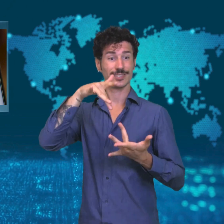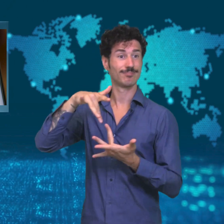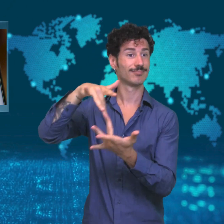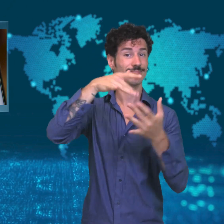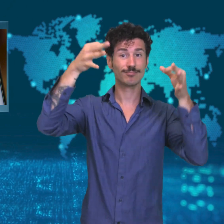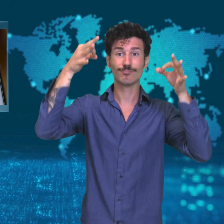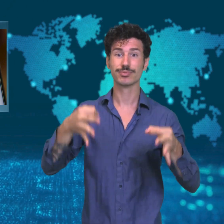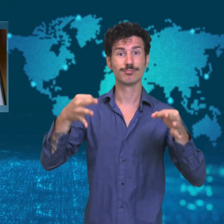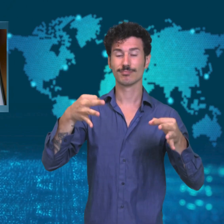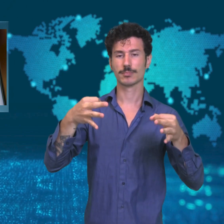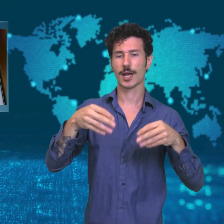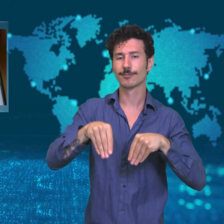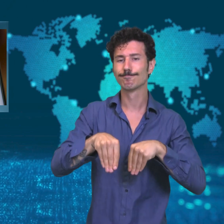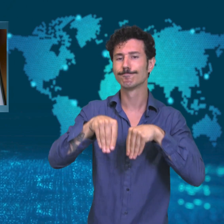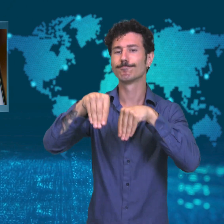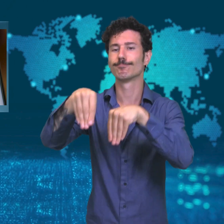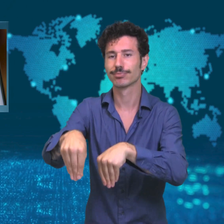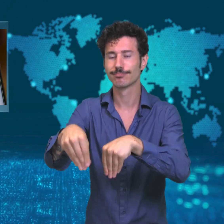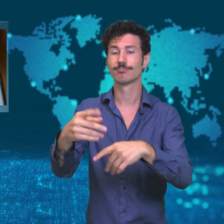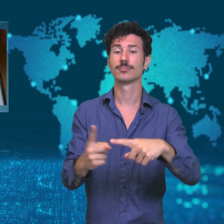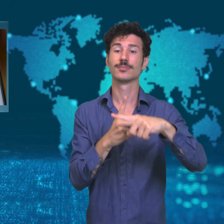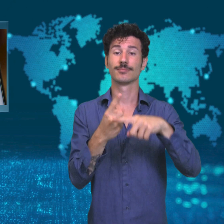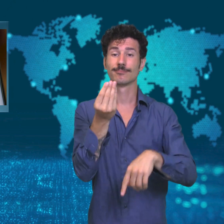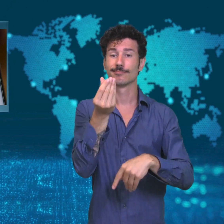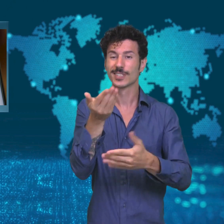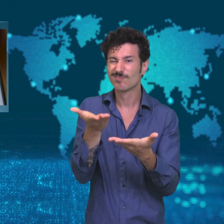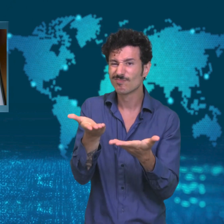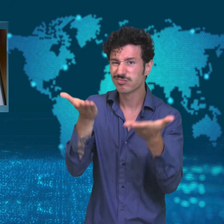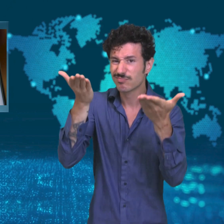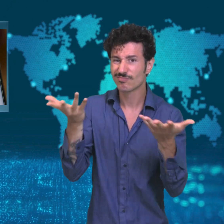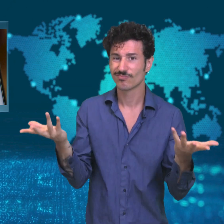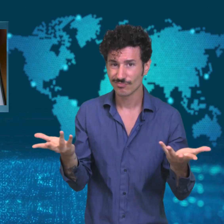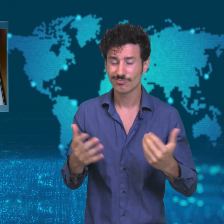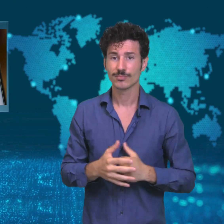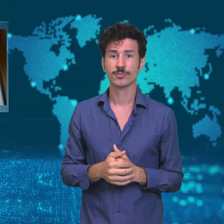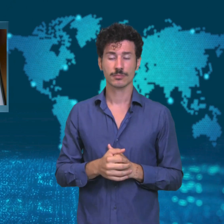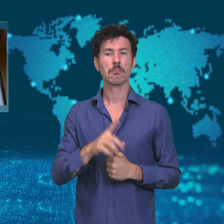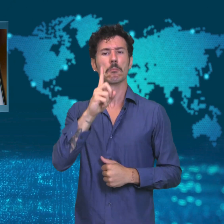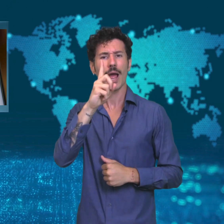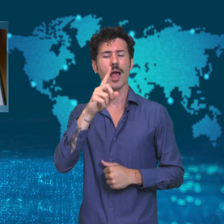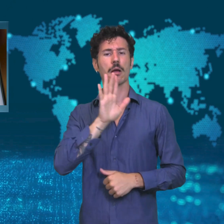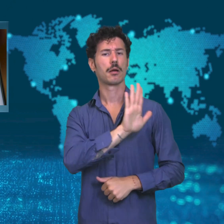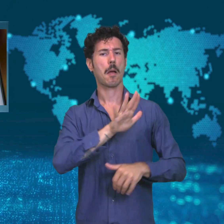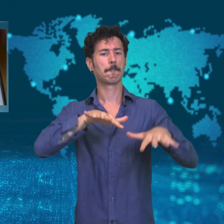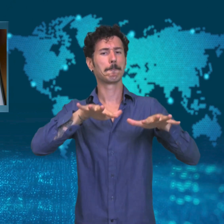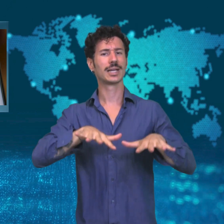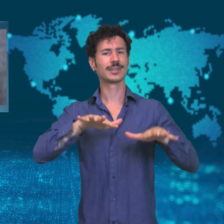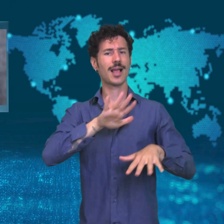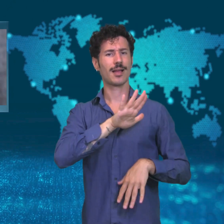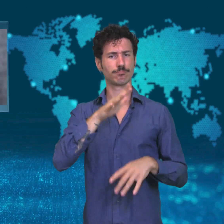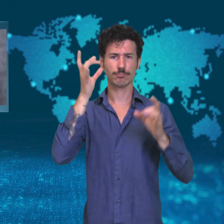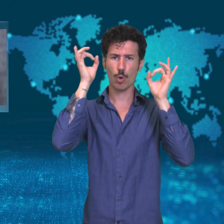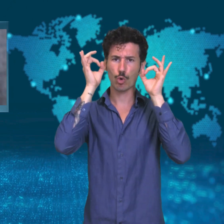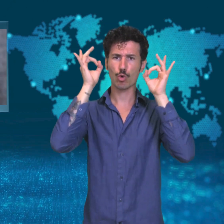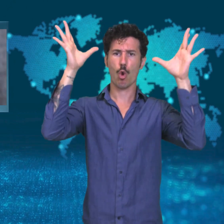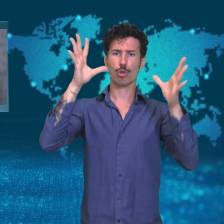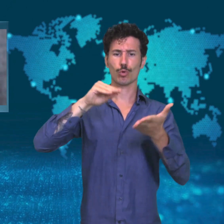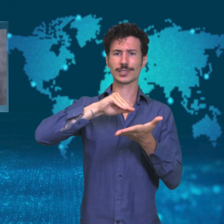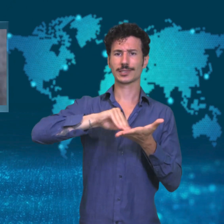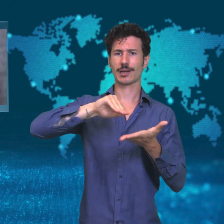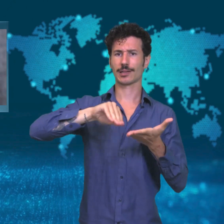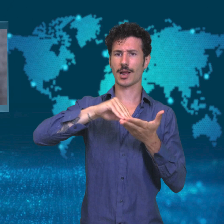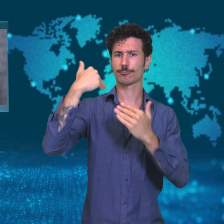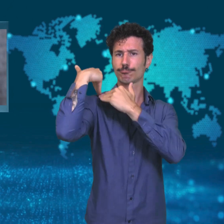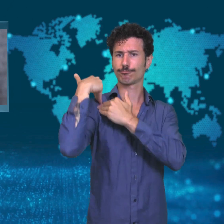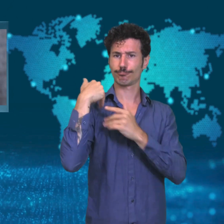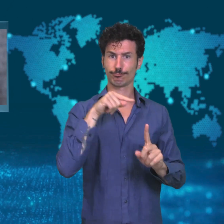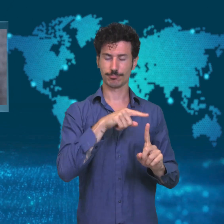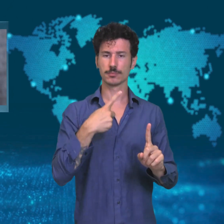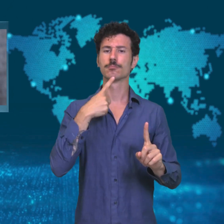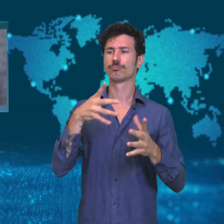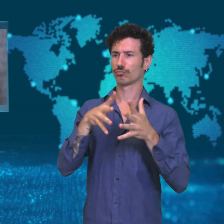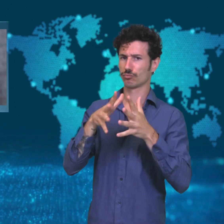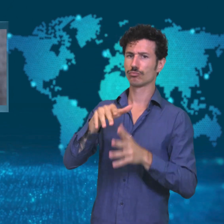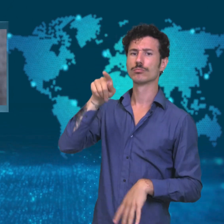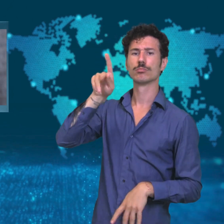This decision may delay the development of 5G telecom network and be more costly,